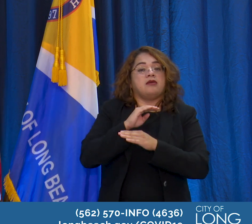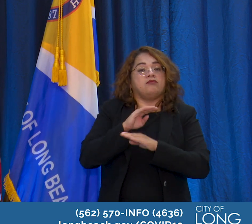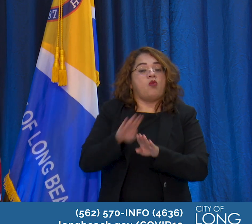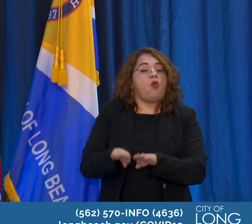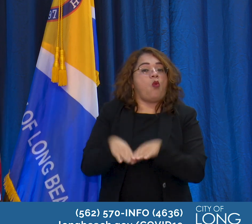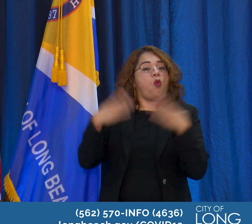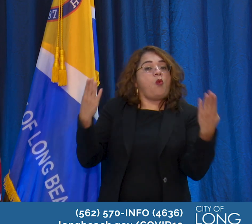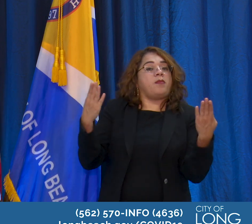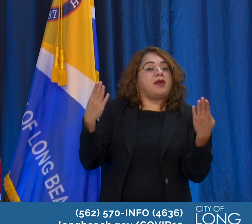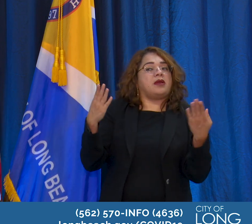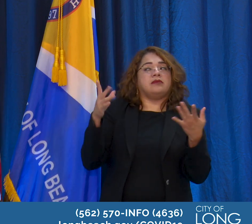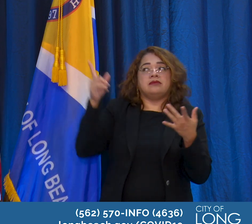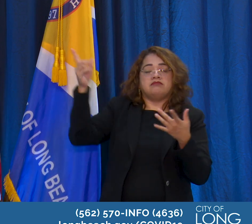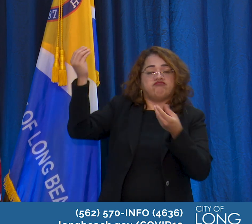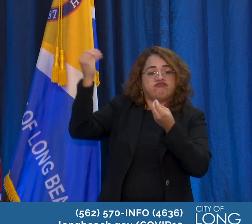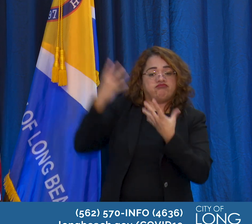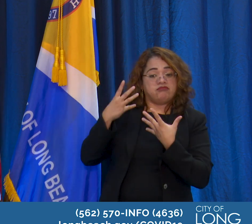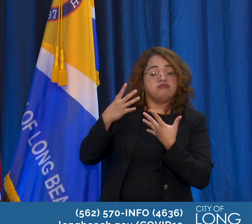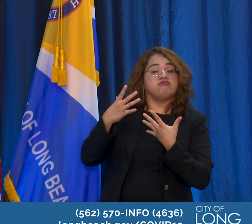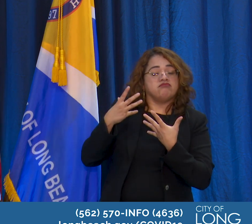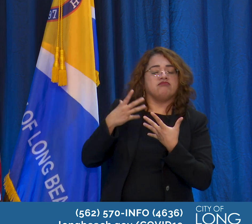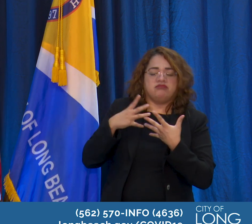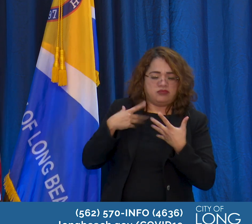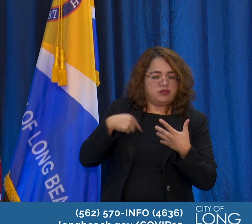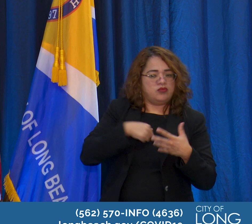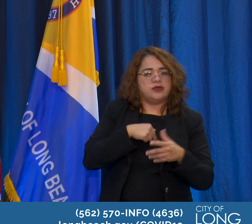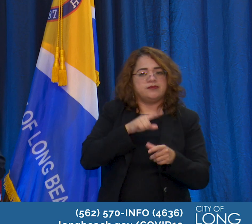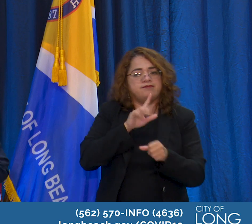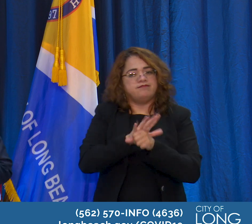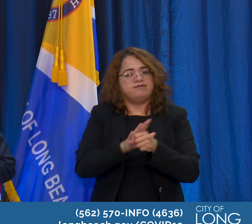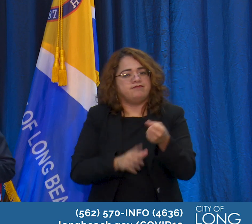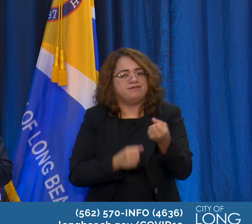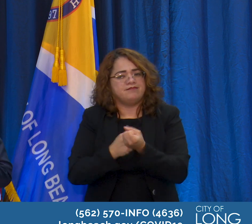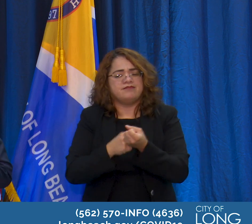And so with that, I'm going to turn this over to Dr. Davis who will have some more updates